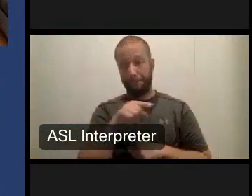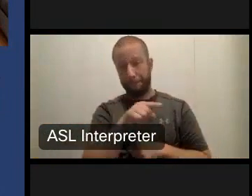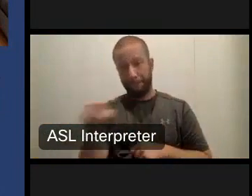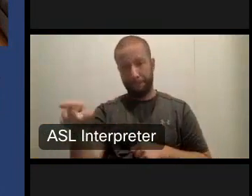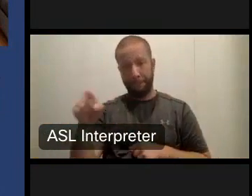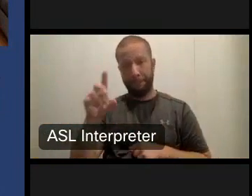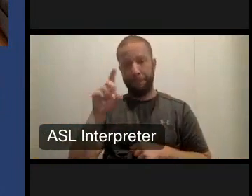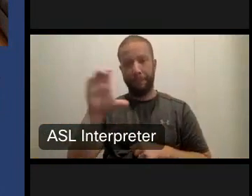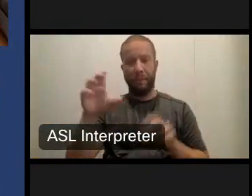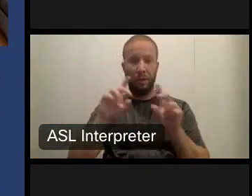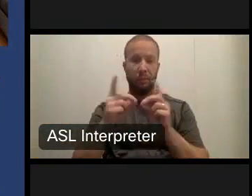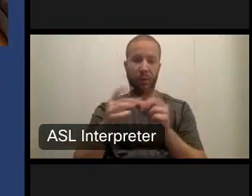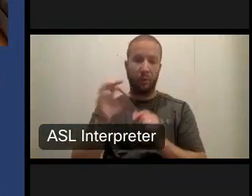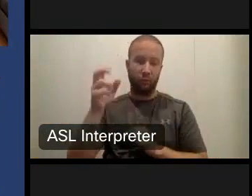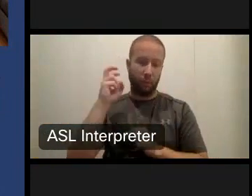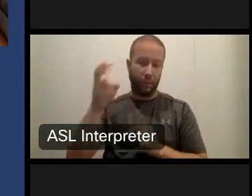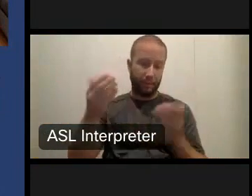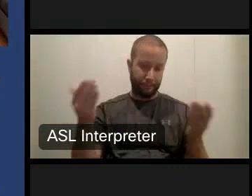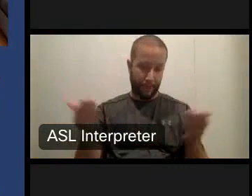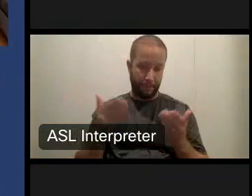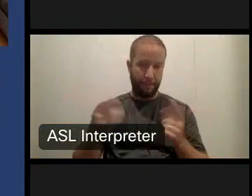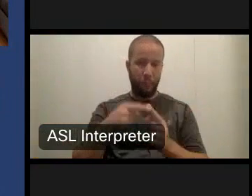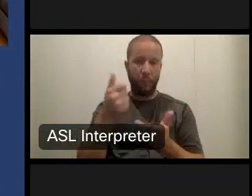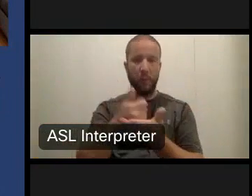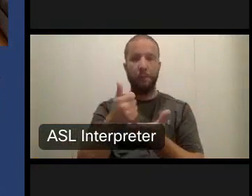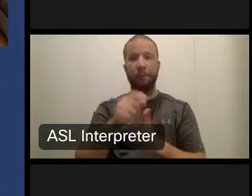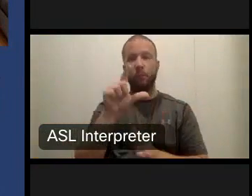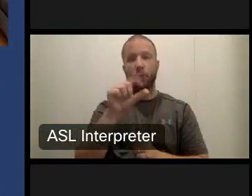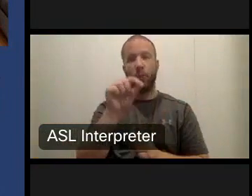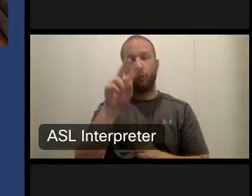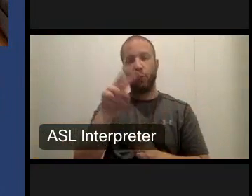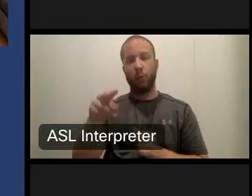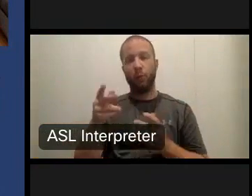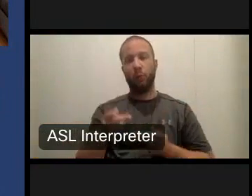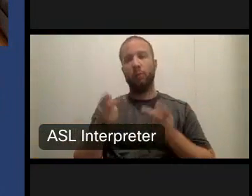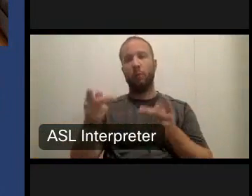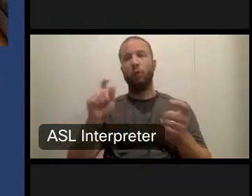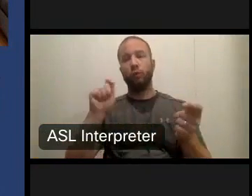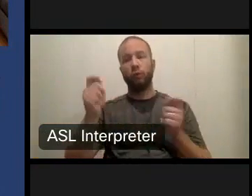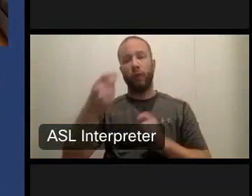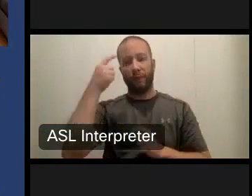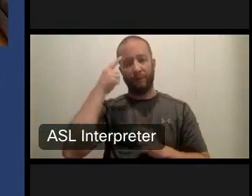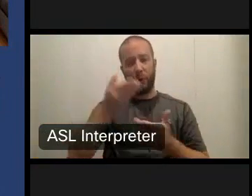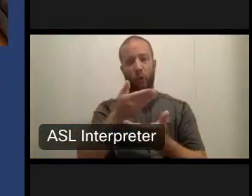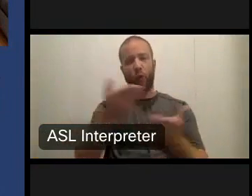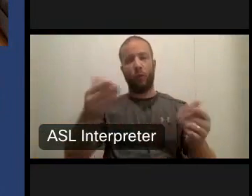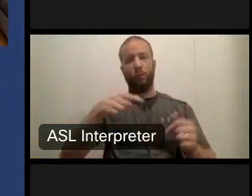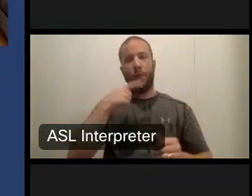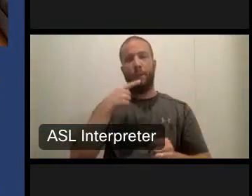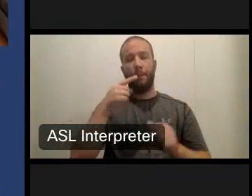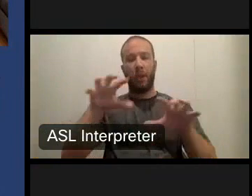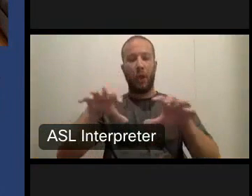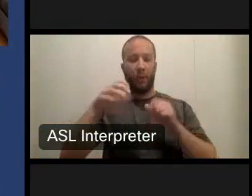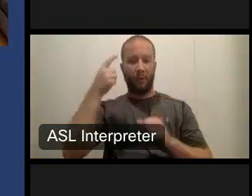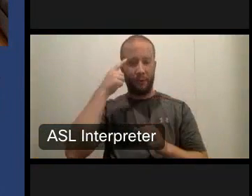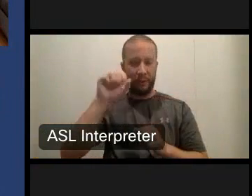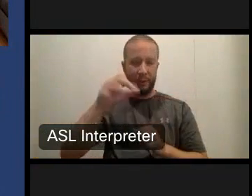of transportation to the 2022 purple service changes public hearing on September 14 2022.